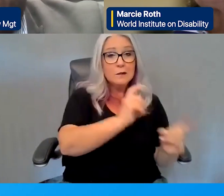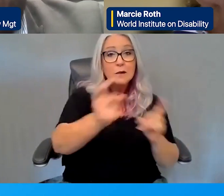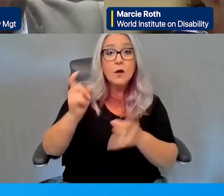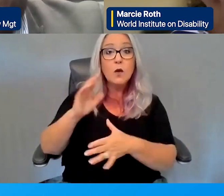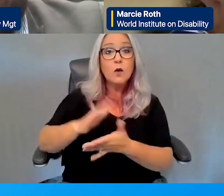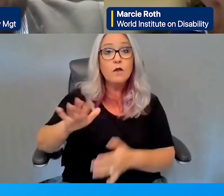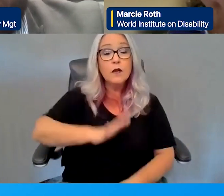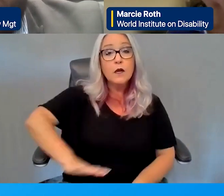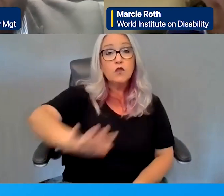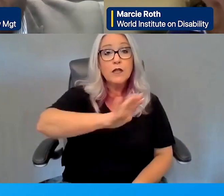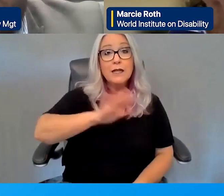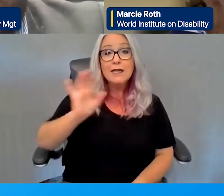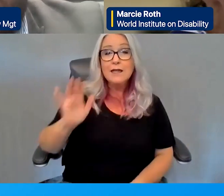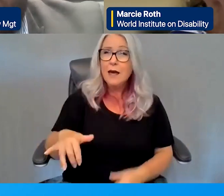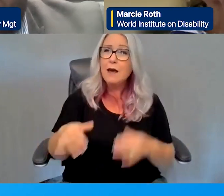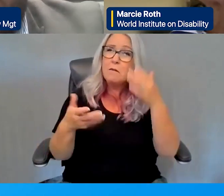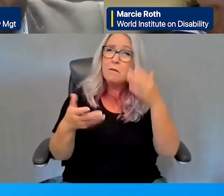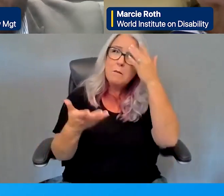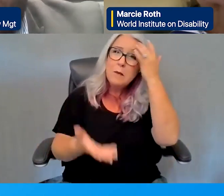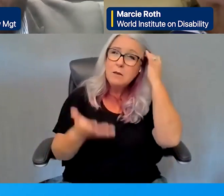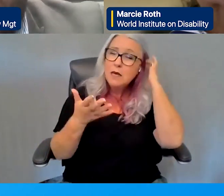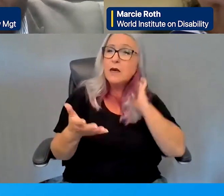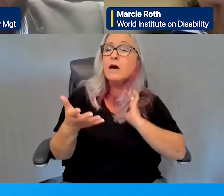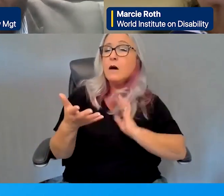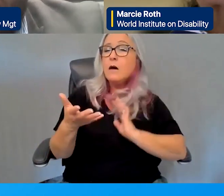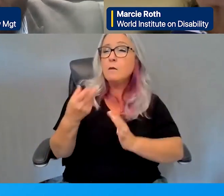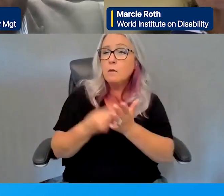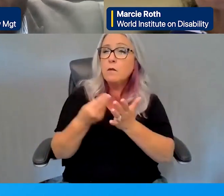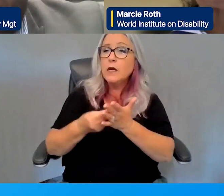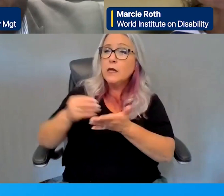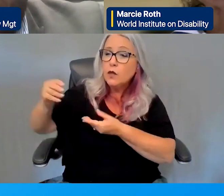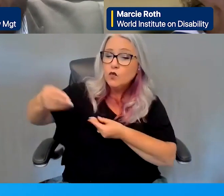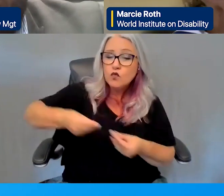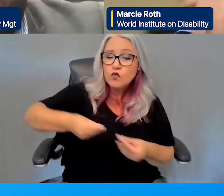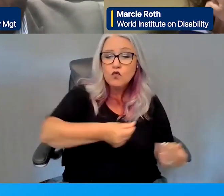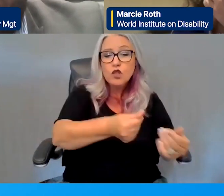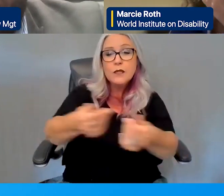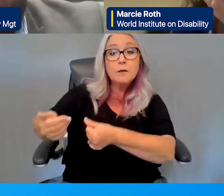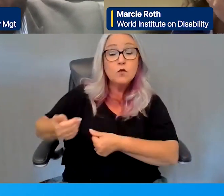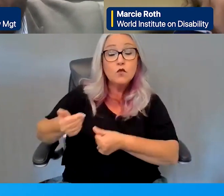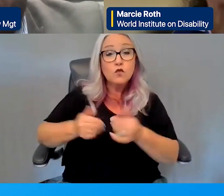funding stream to build programs to provide support for